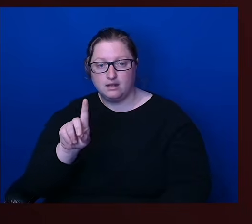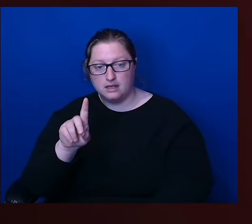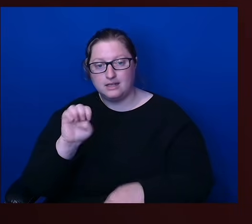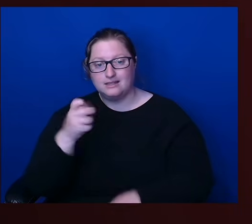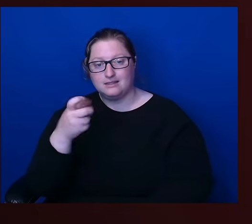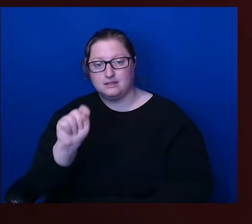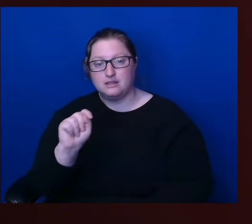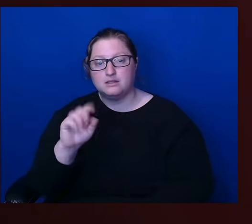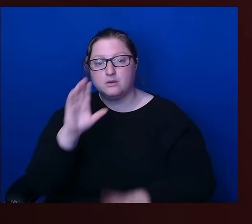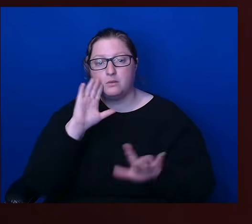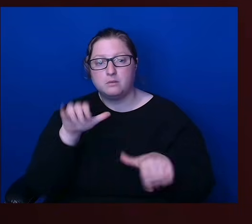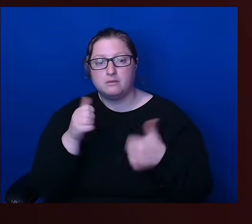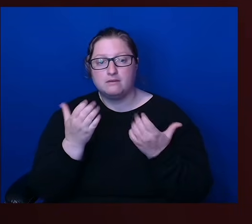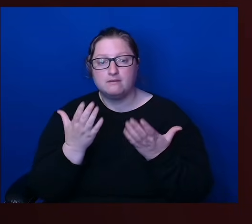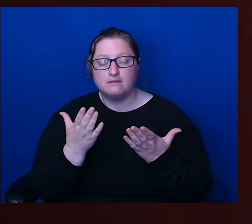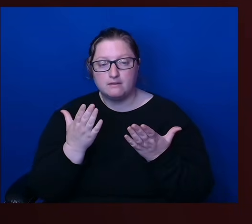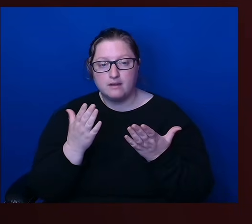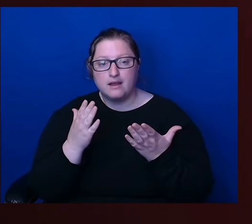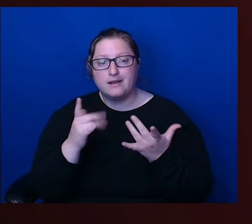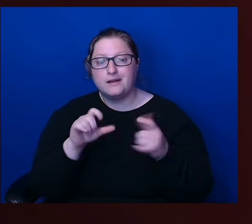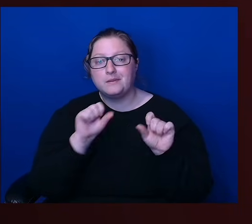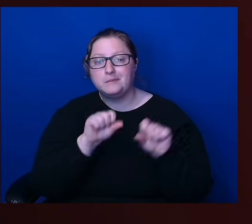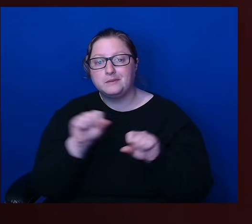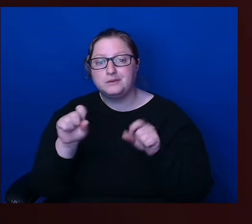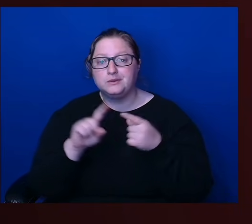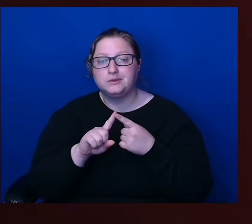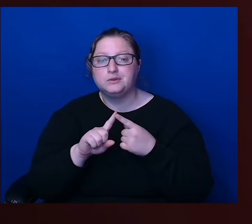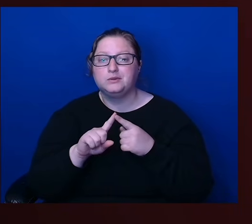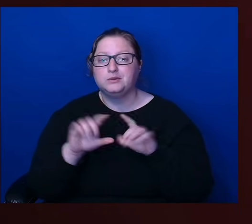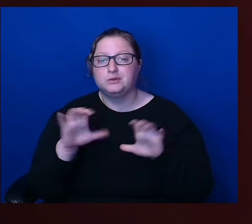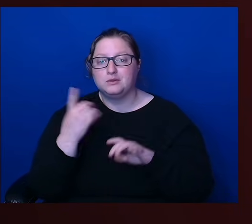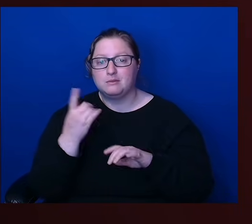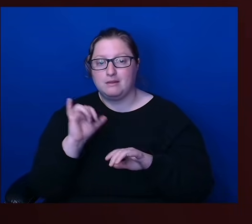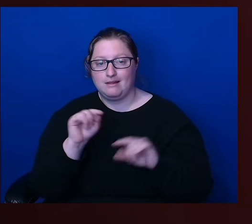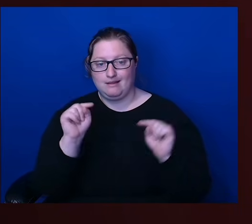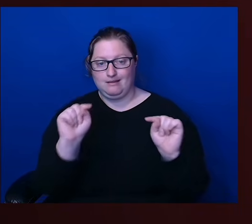me the ability to do something like this where I'm basically parsing